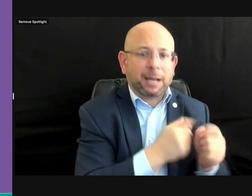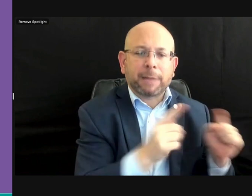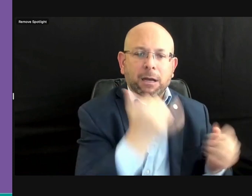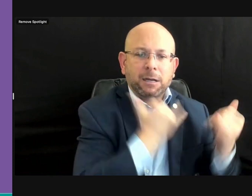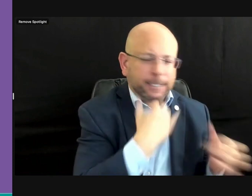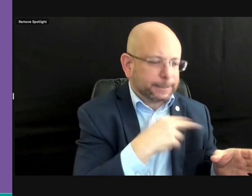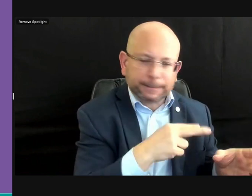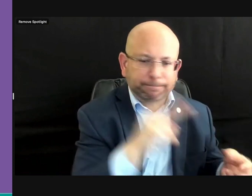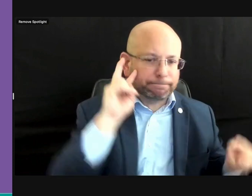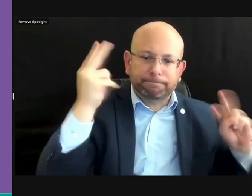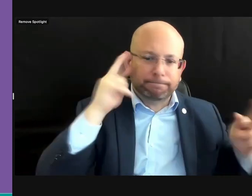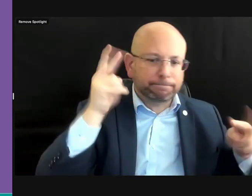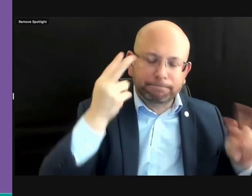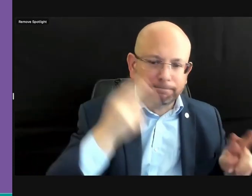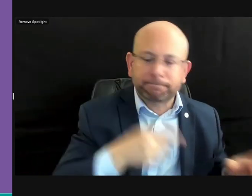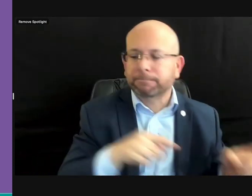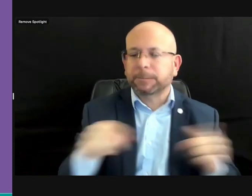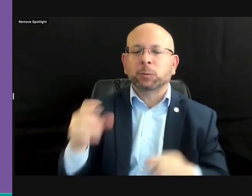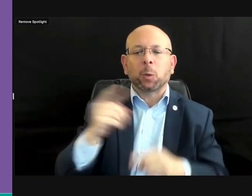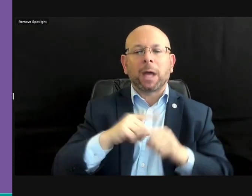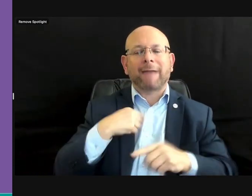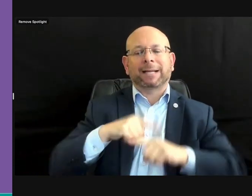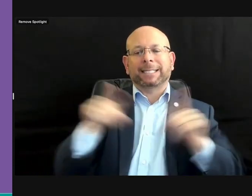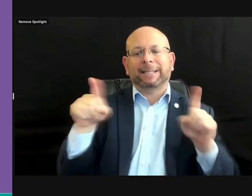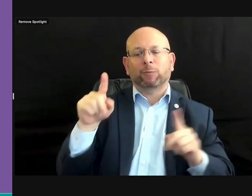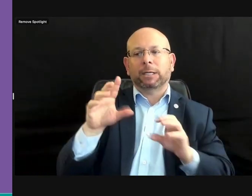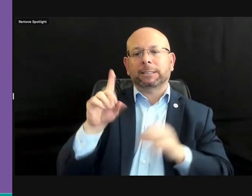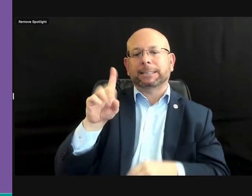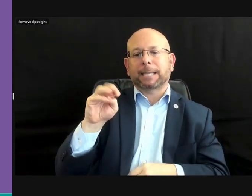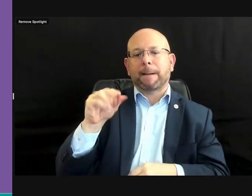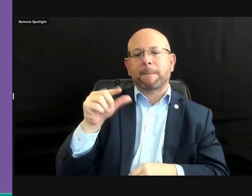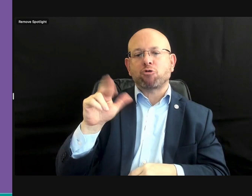There are other people who rely heavily on the captioning.